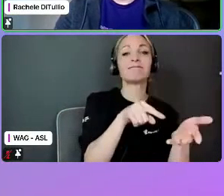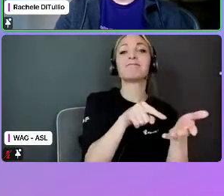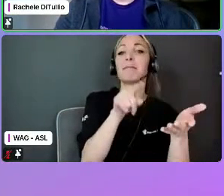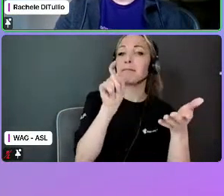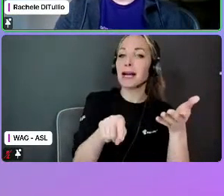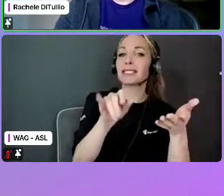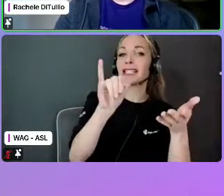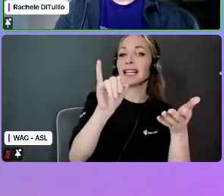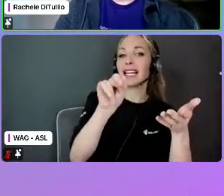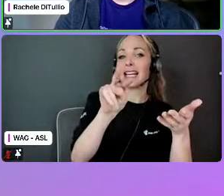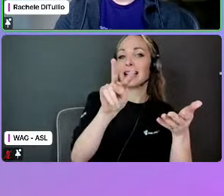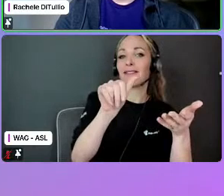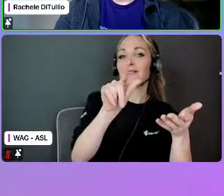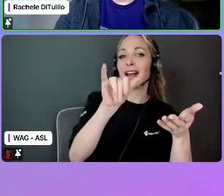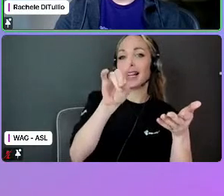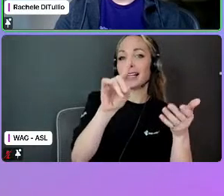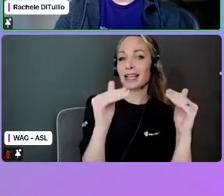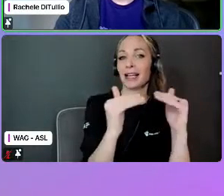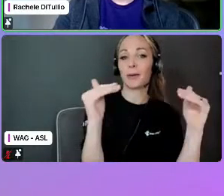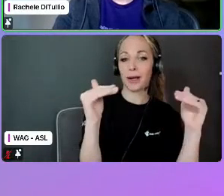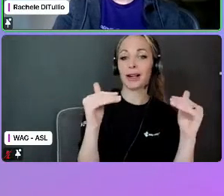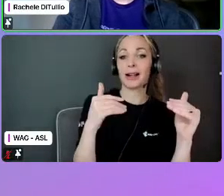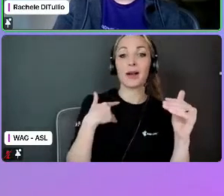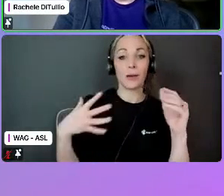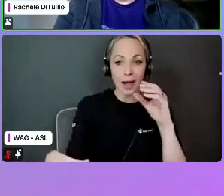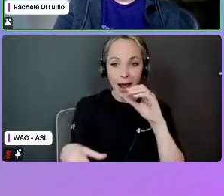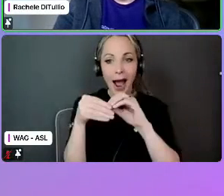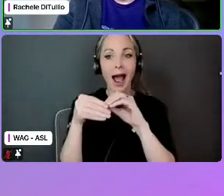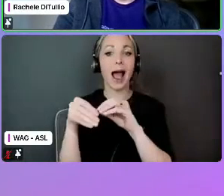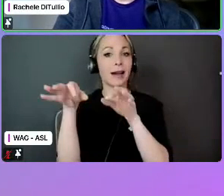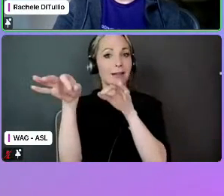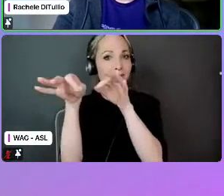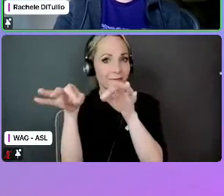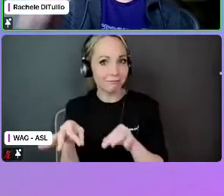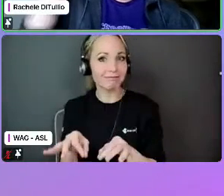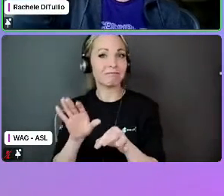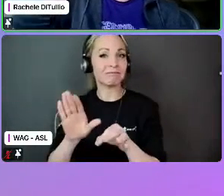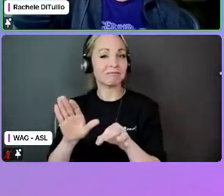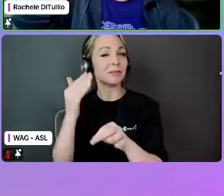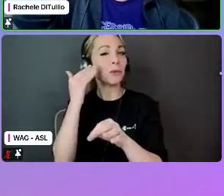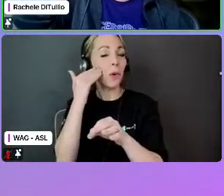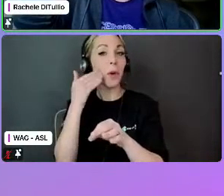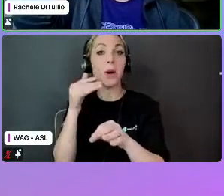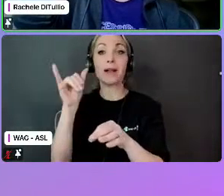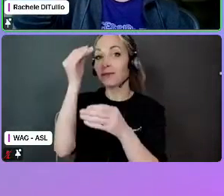the aria invalid equals true attribute so it's further announced to assistive technology users that